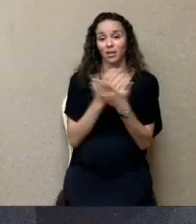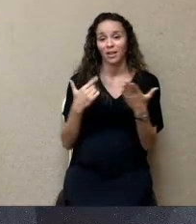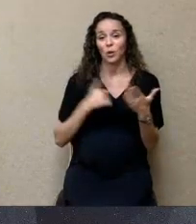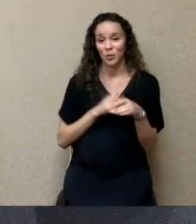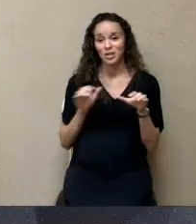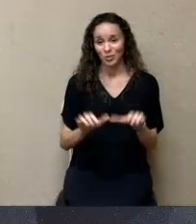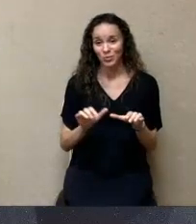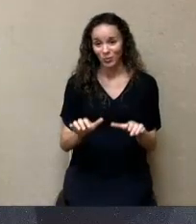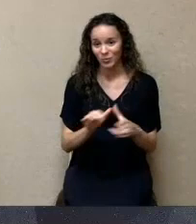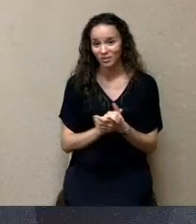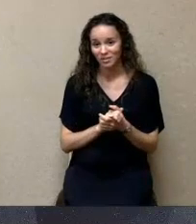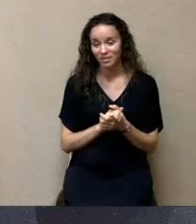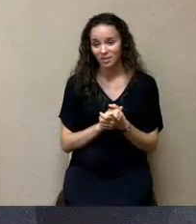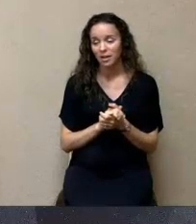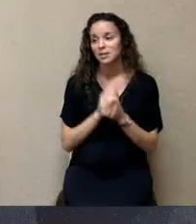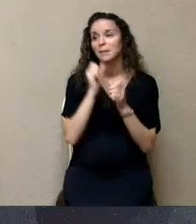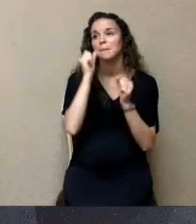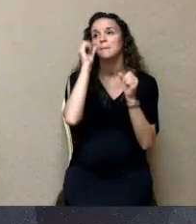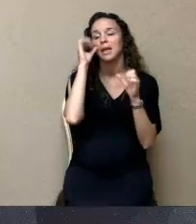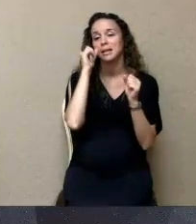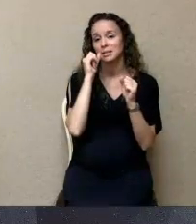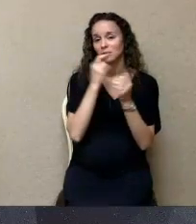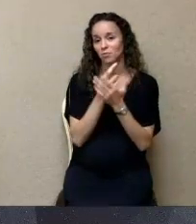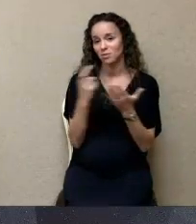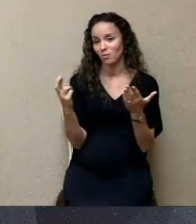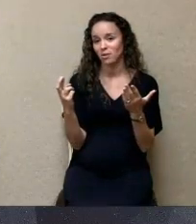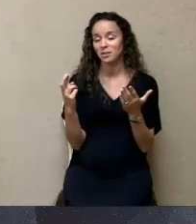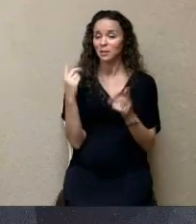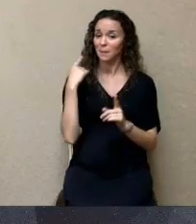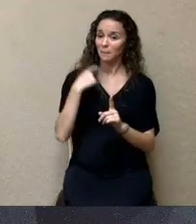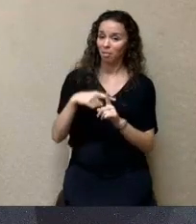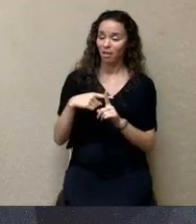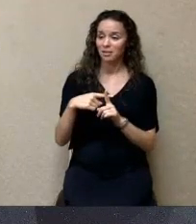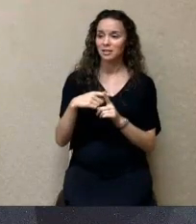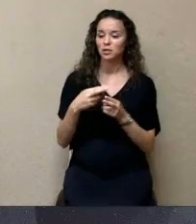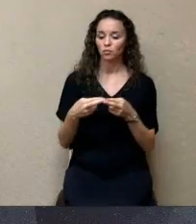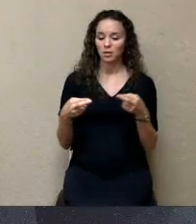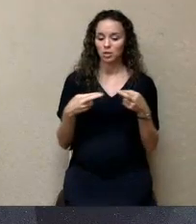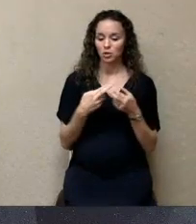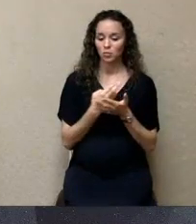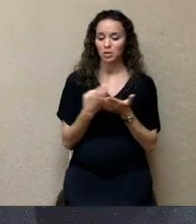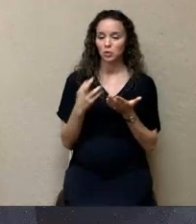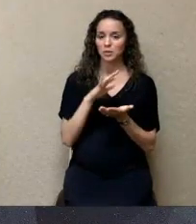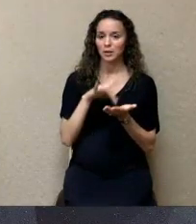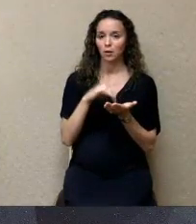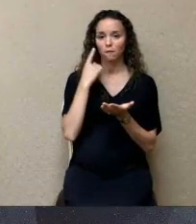happen there, but it's an amazing resource. And it's also the regional resource center for that area